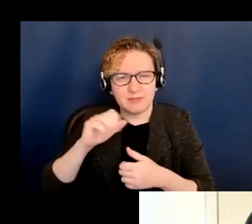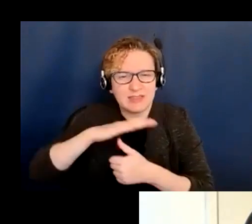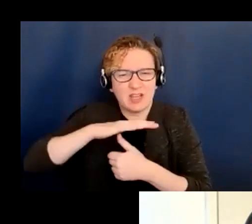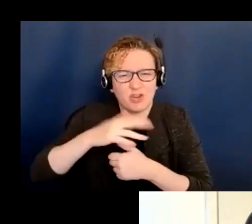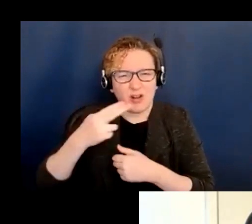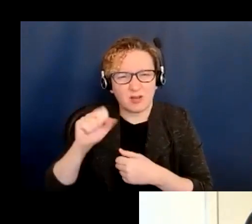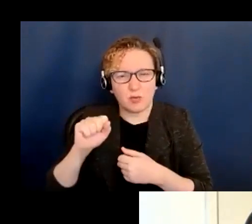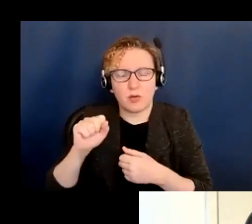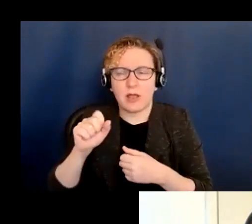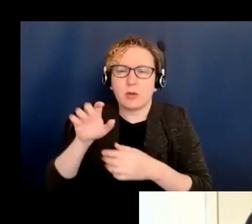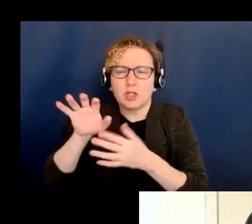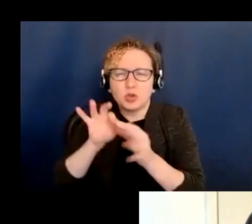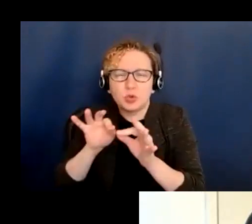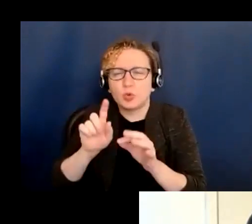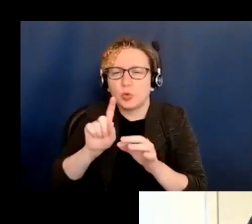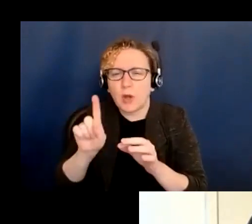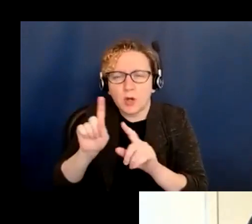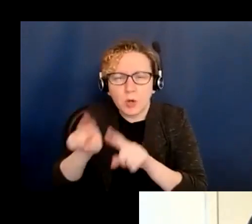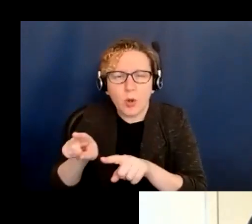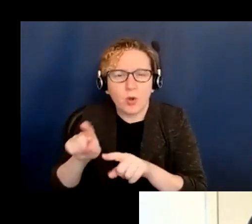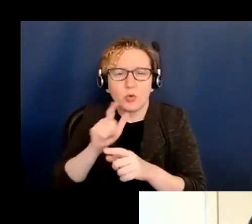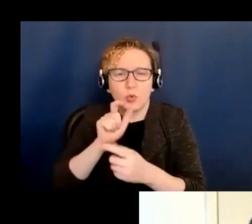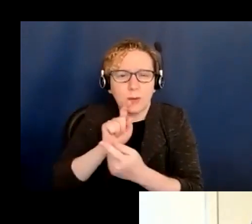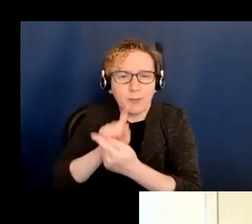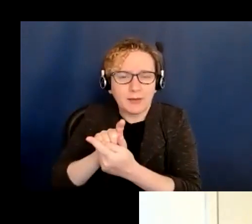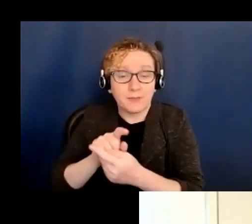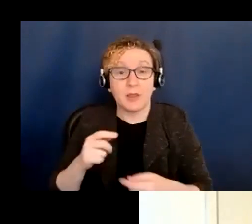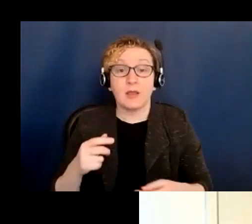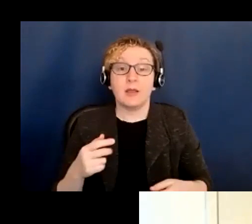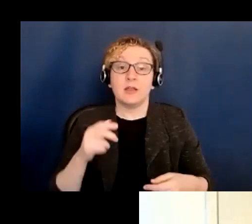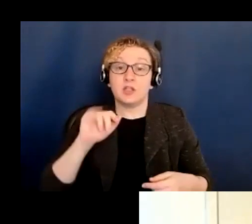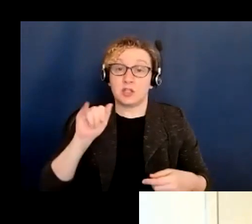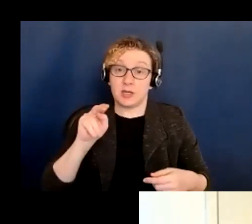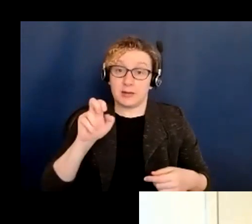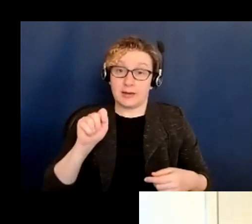That Jeanette K Watson Fellowship is a three year program of fully funded summer internships